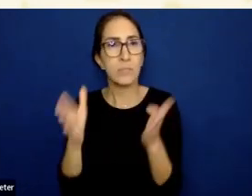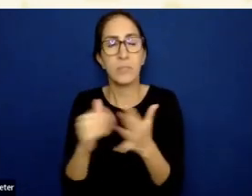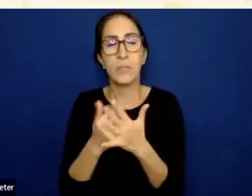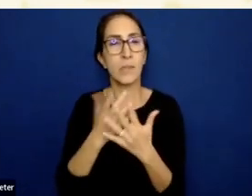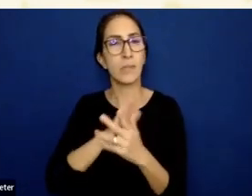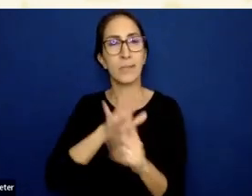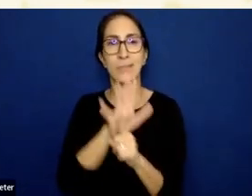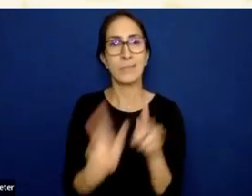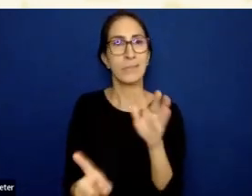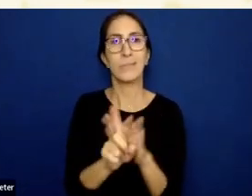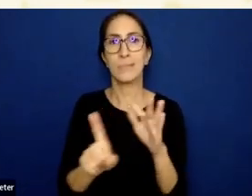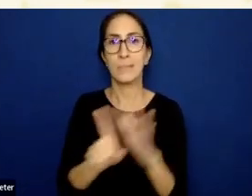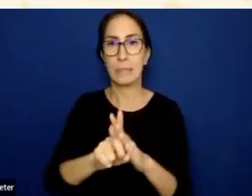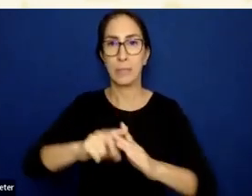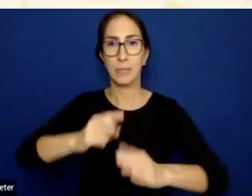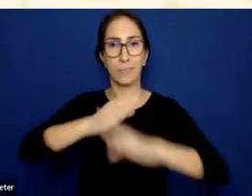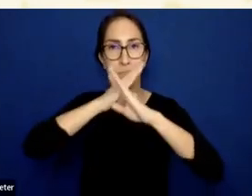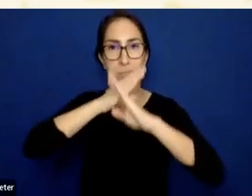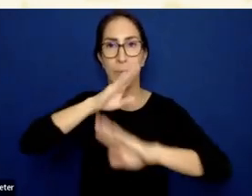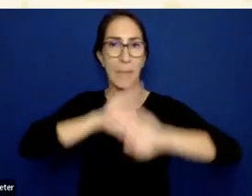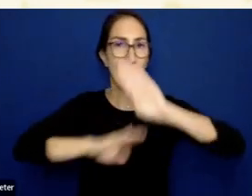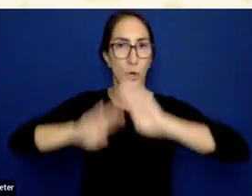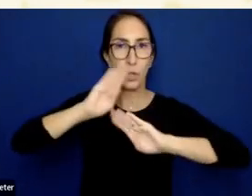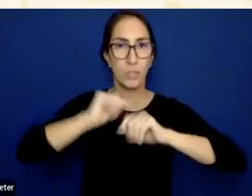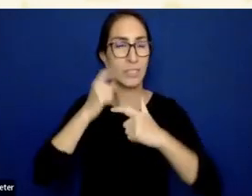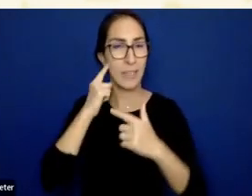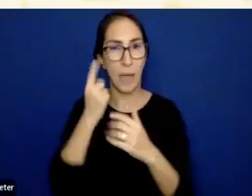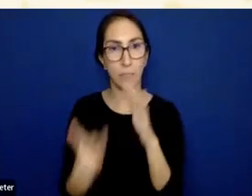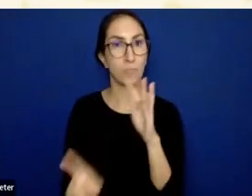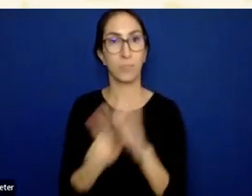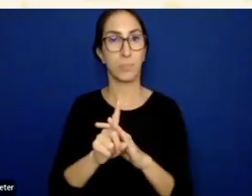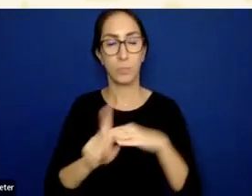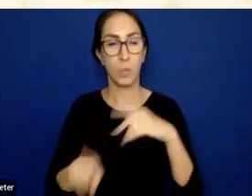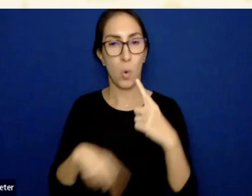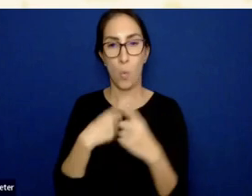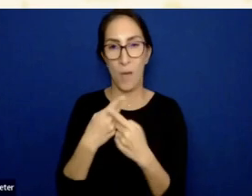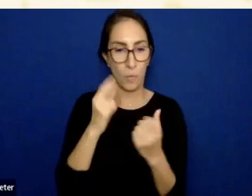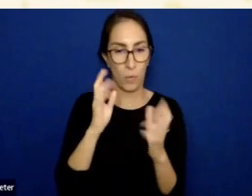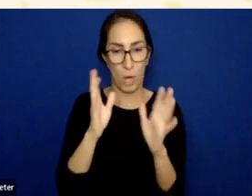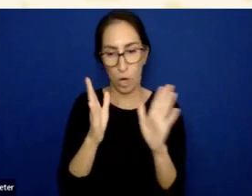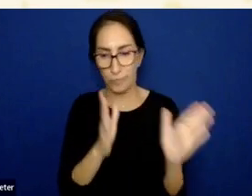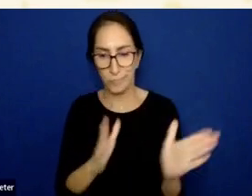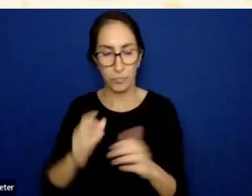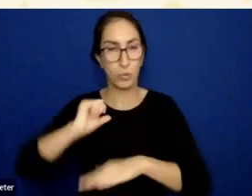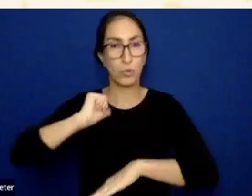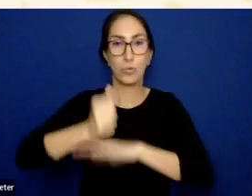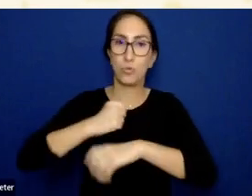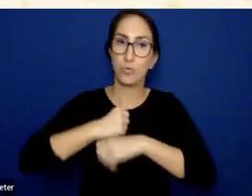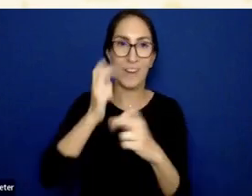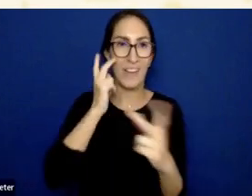or we can face when we are navigating or creating visualizations in terms of accessibility?